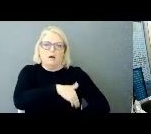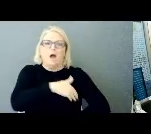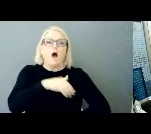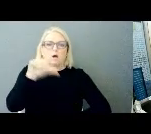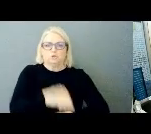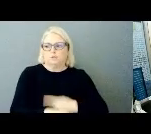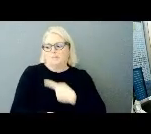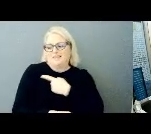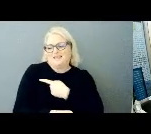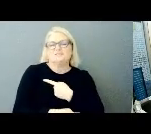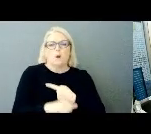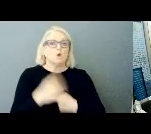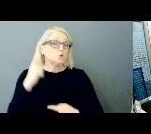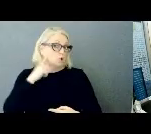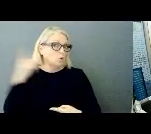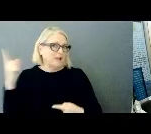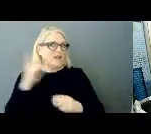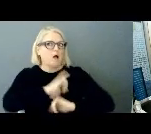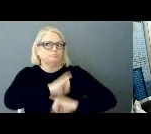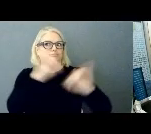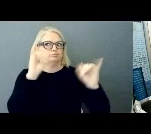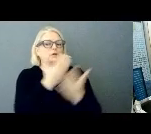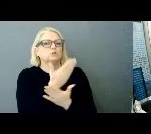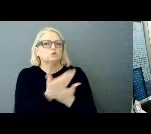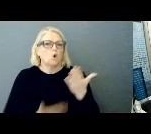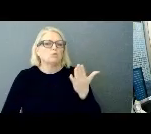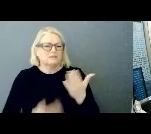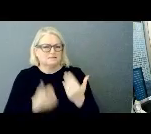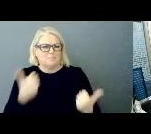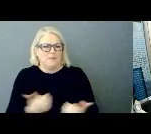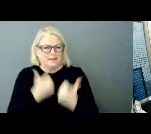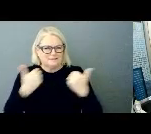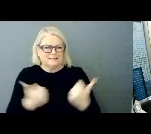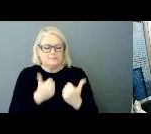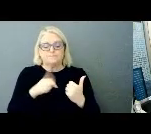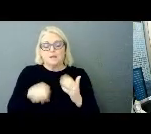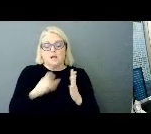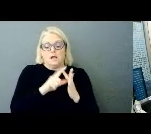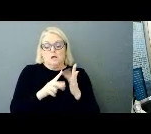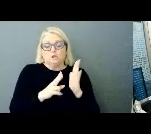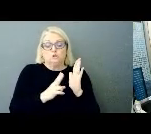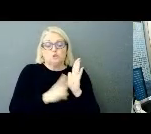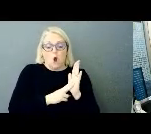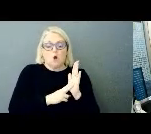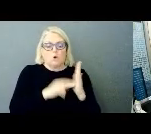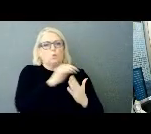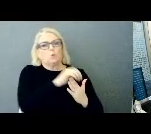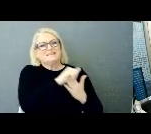in the hospital sector really took off, and Don Berwick was the front of that. We're now trying to do that same quality improvement